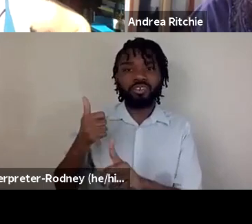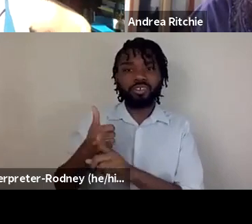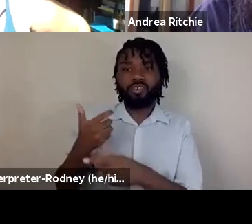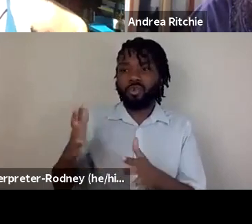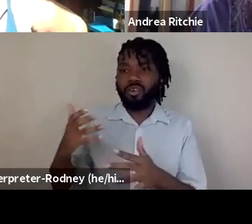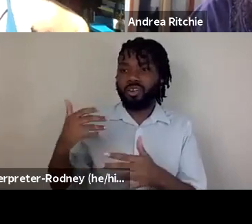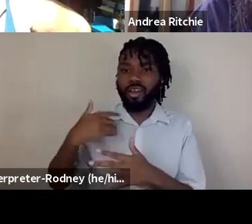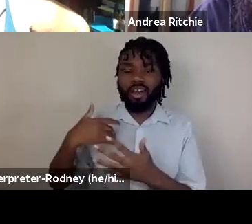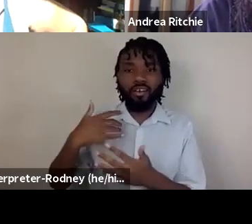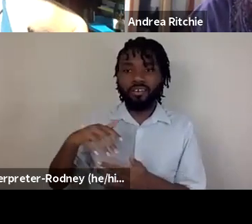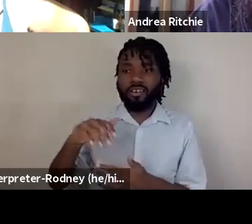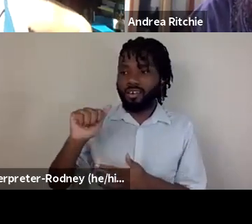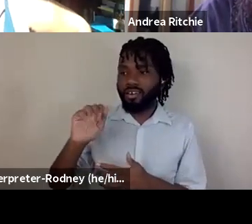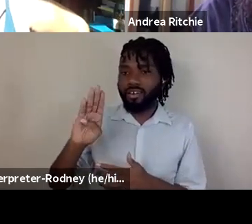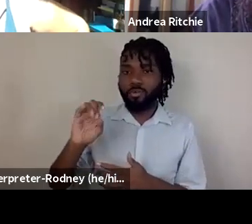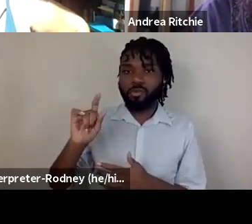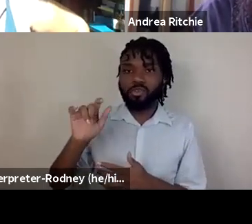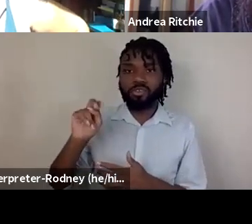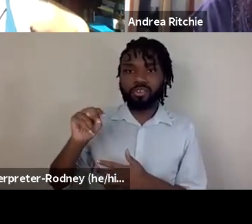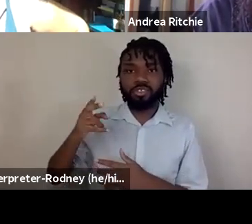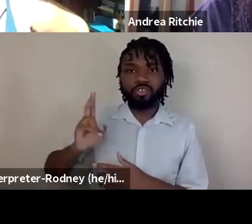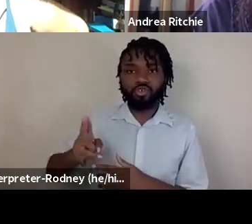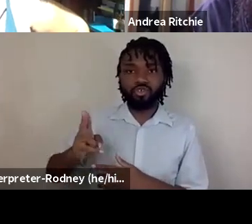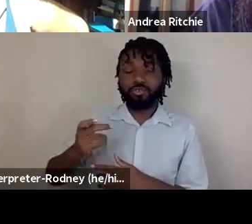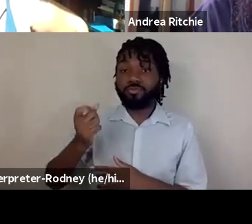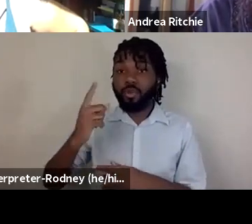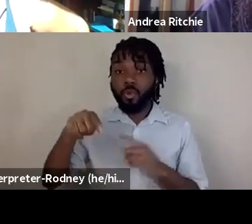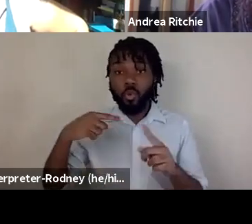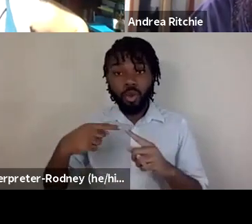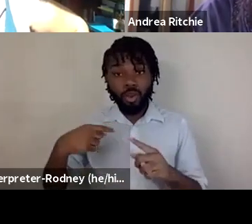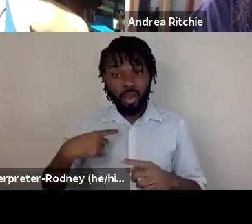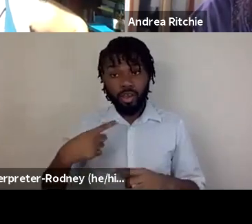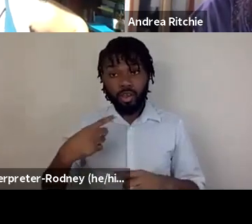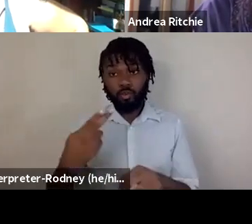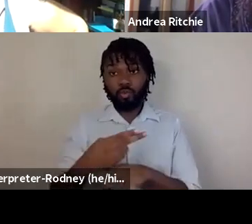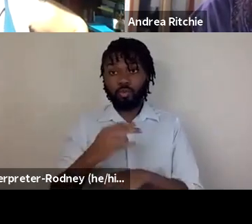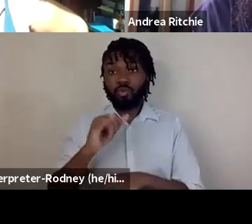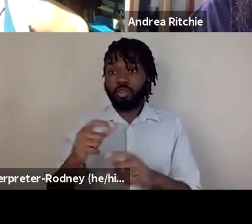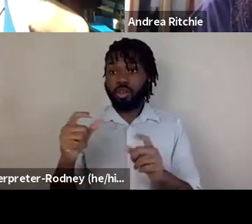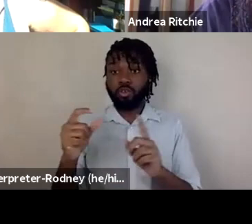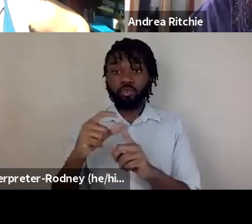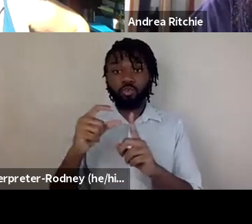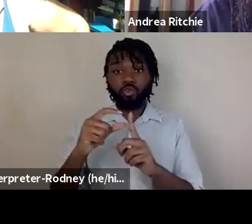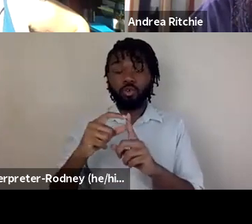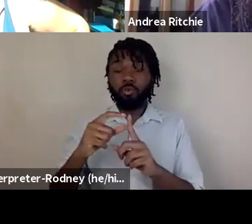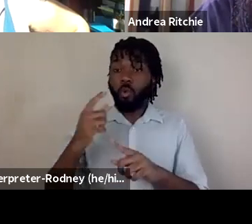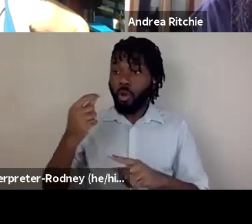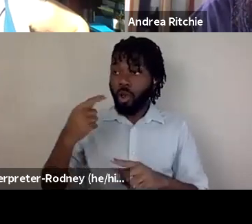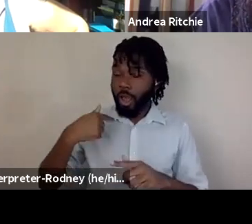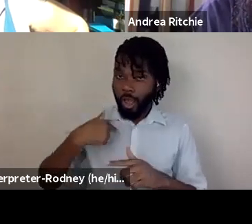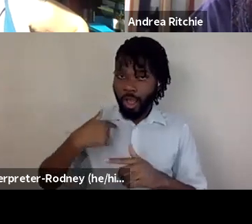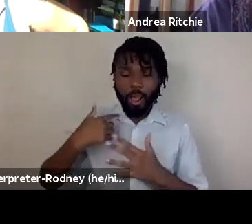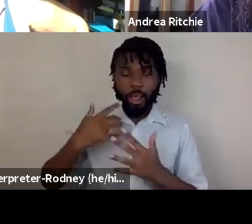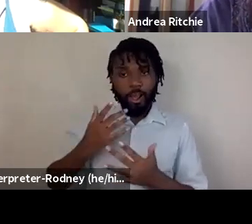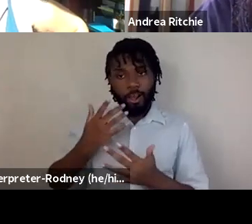And so I want to be clear that when I say that term, I am, what I am invoking and what am I inviting into the space.